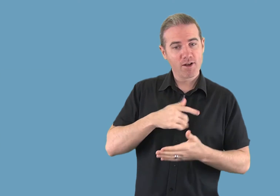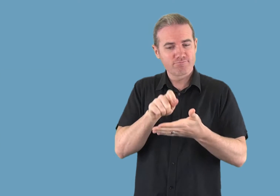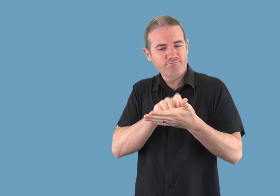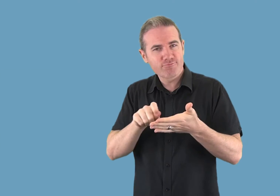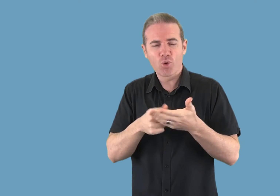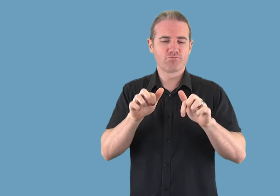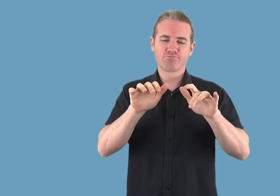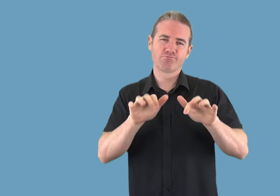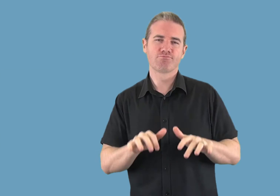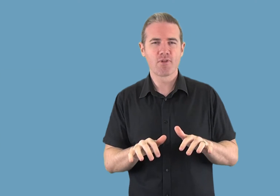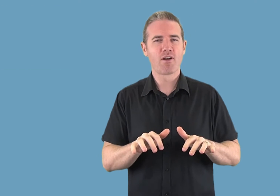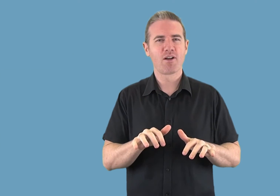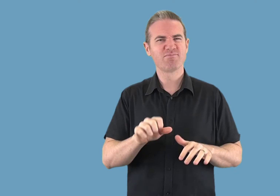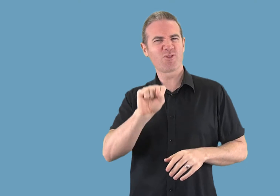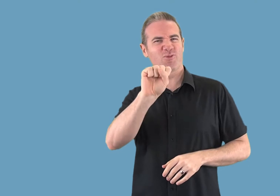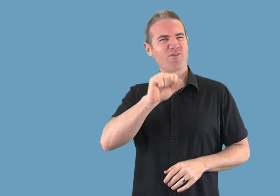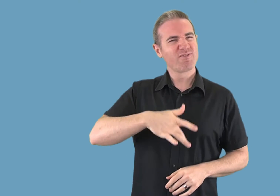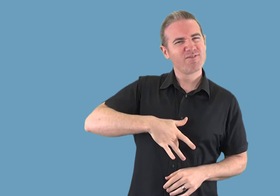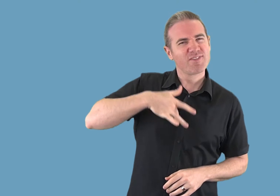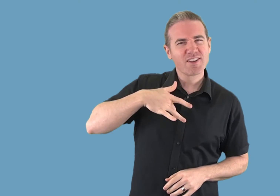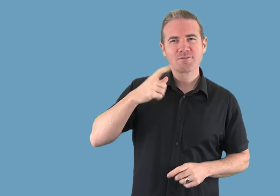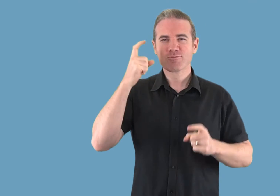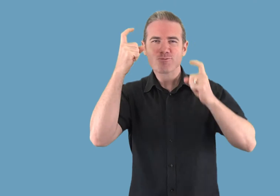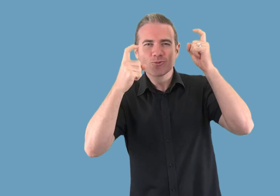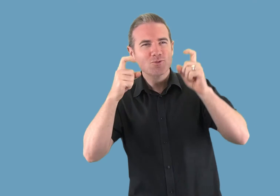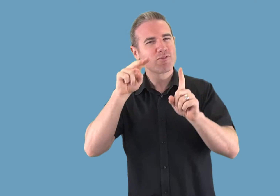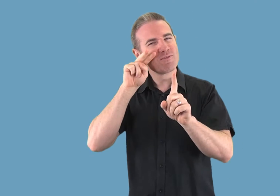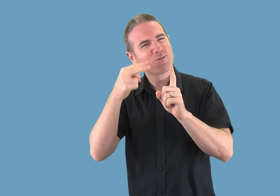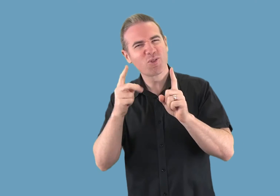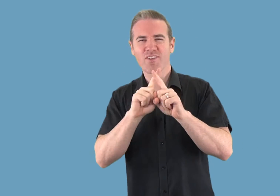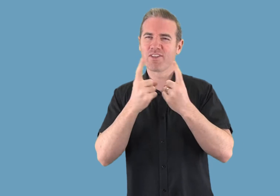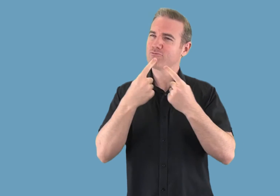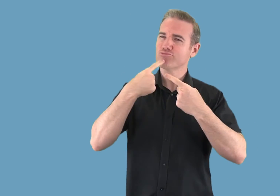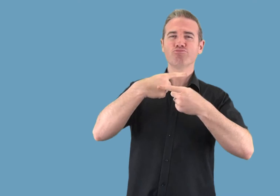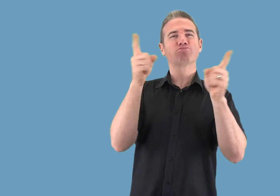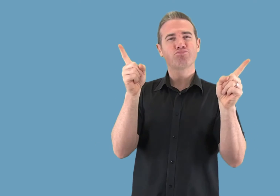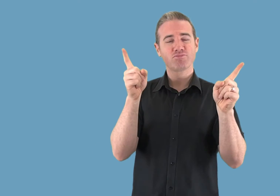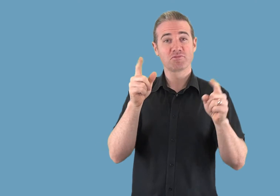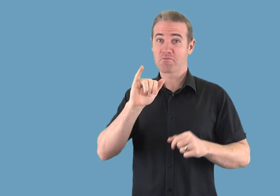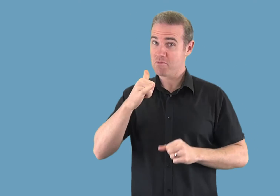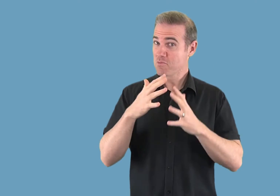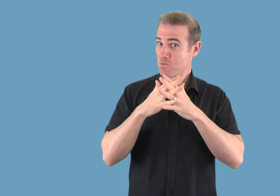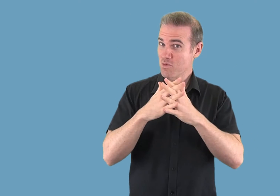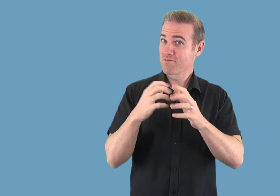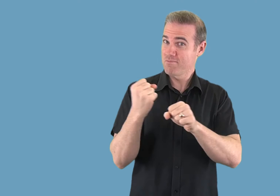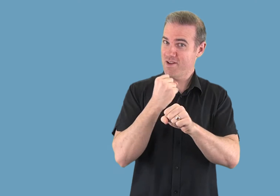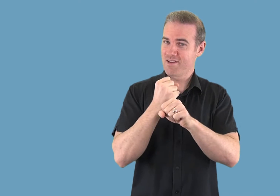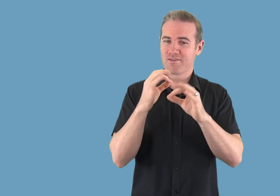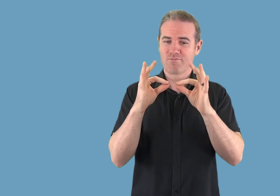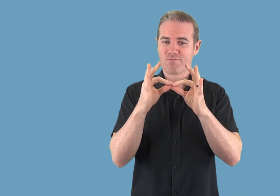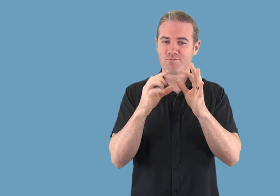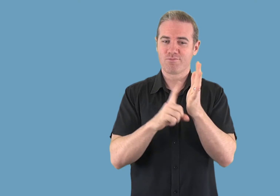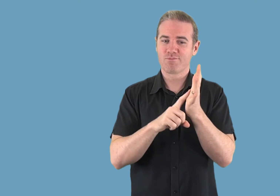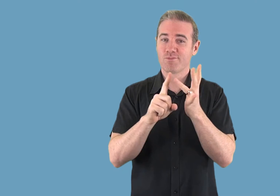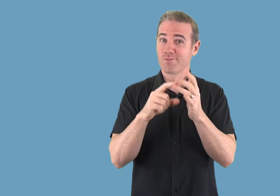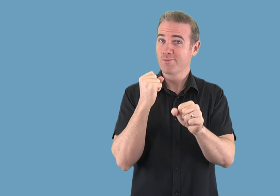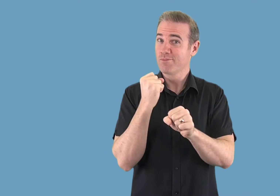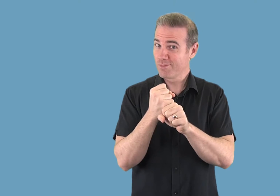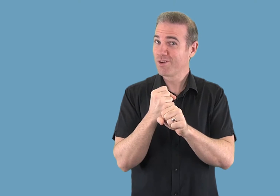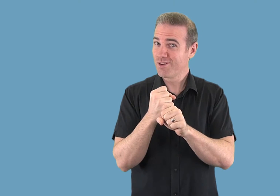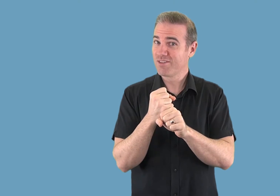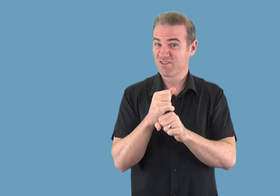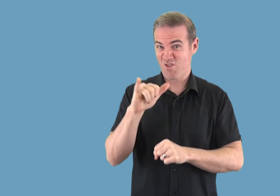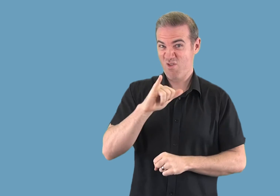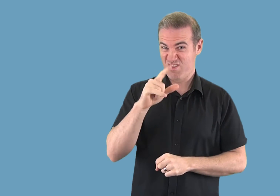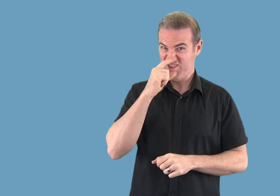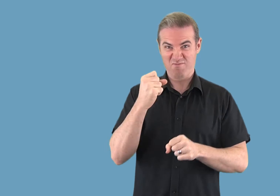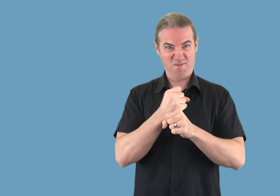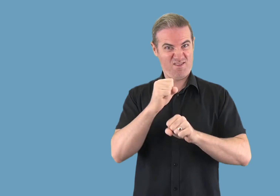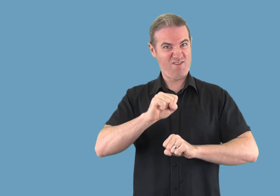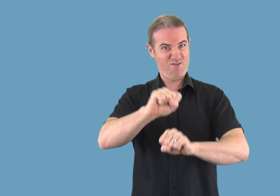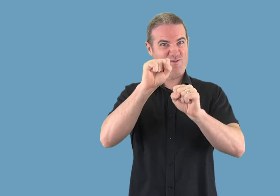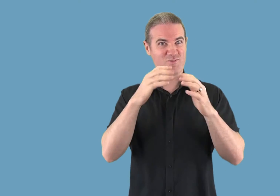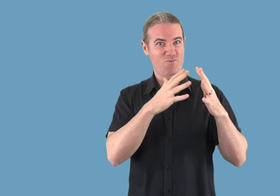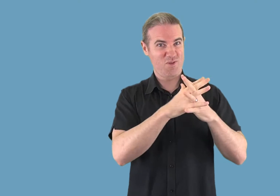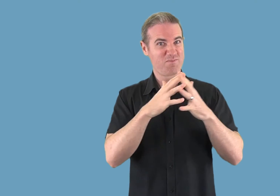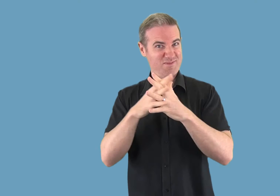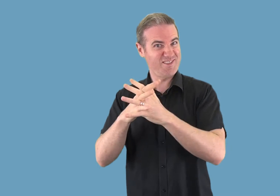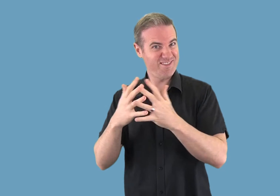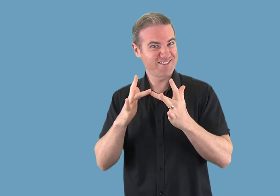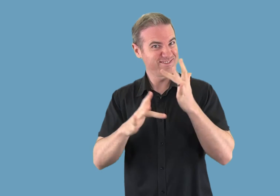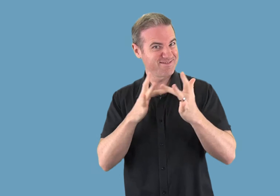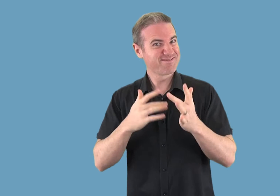* Create a blog, a website that is a bit like a diary, if